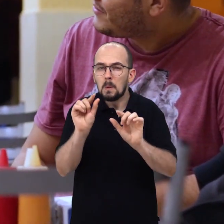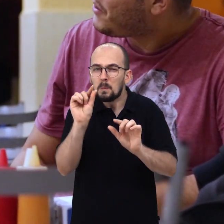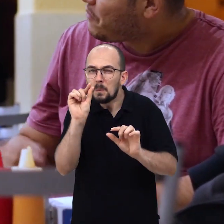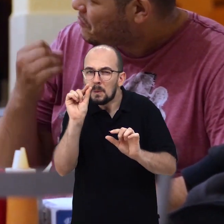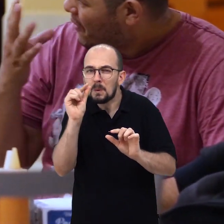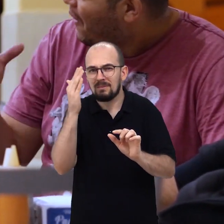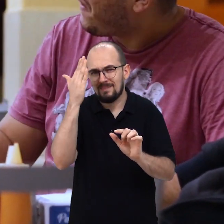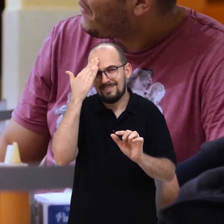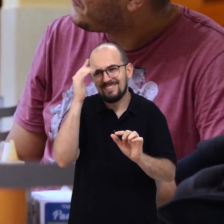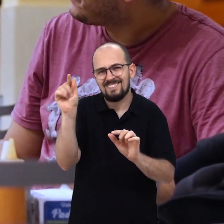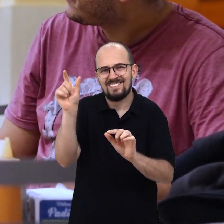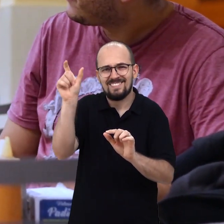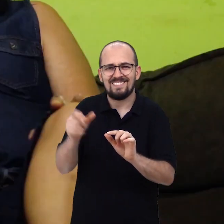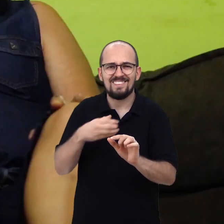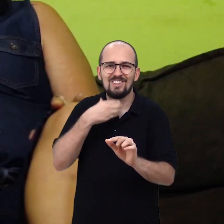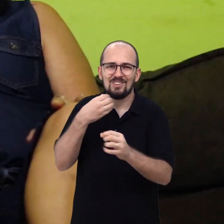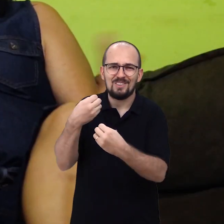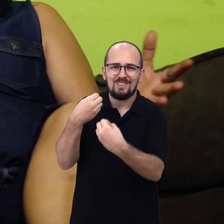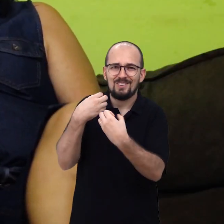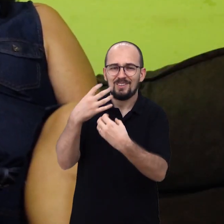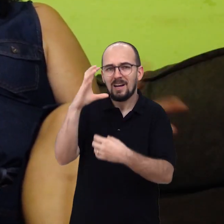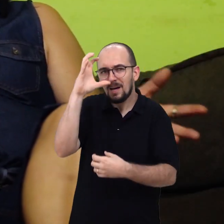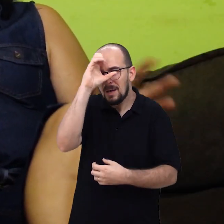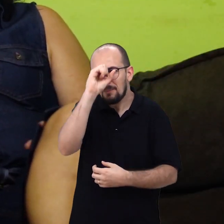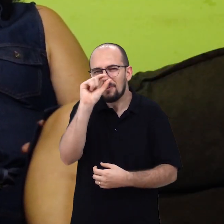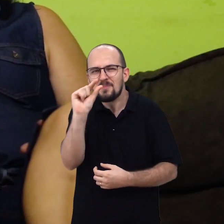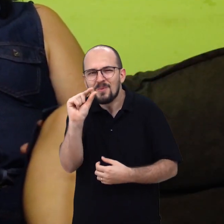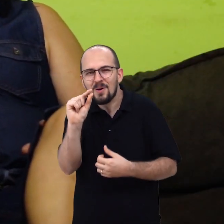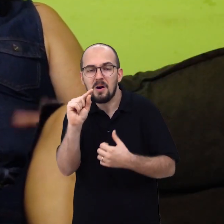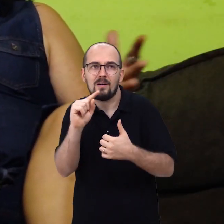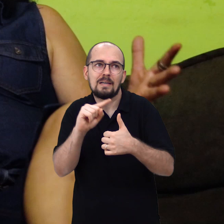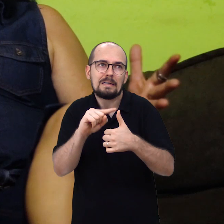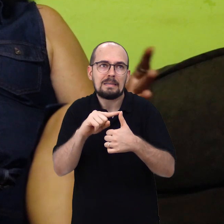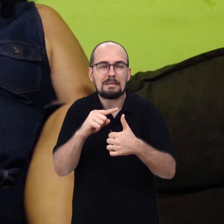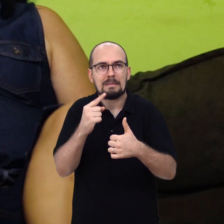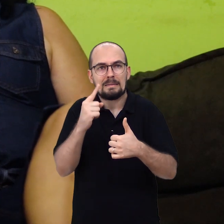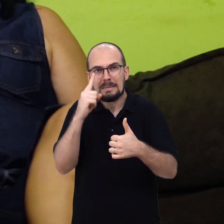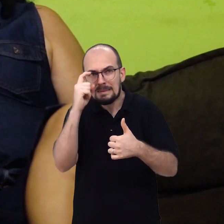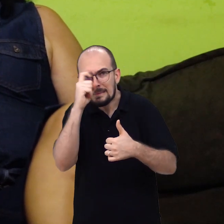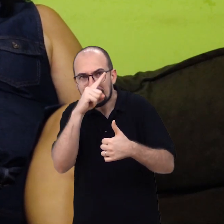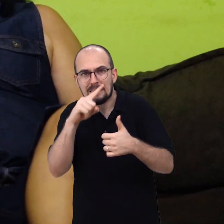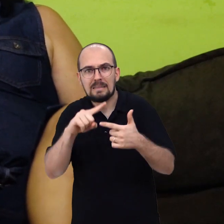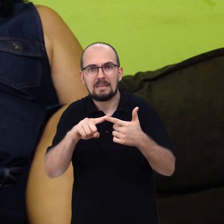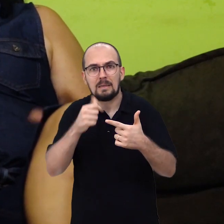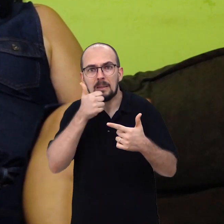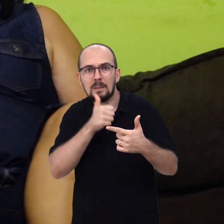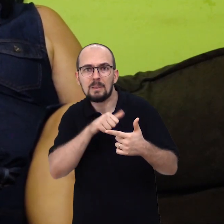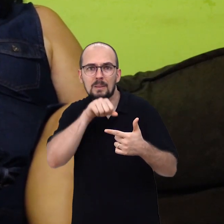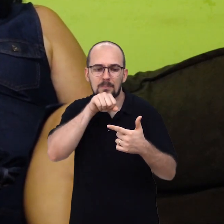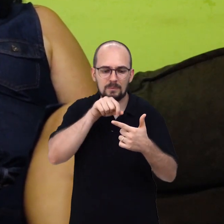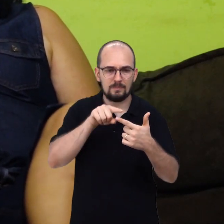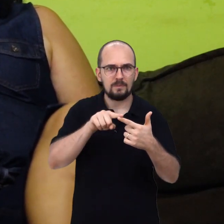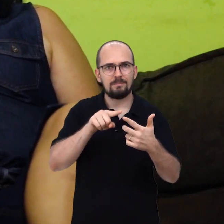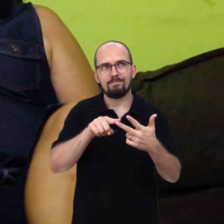But the things that he taught me, I did learn. Then it became easy. Like "difficult", "mommy"...